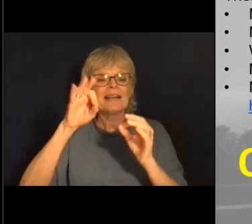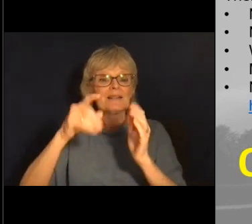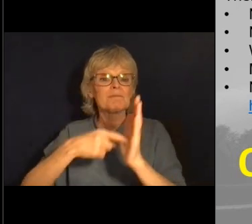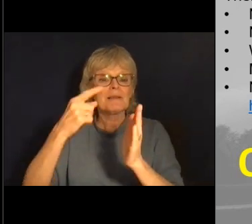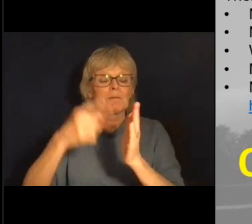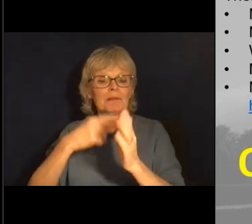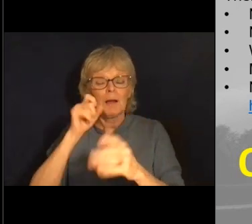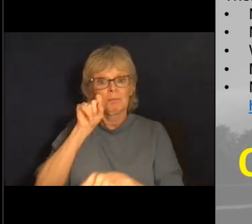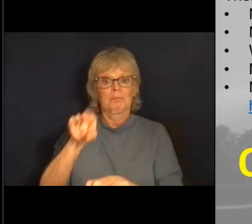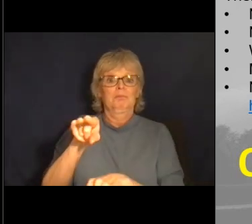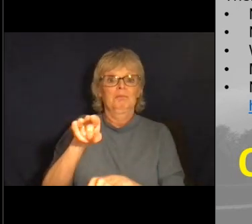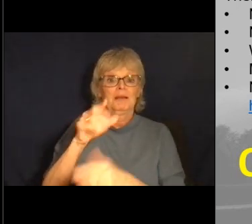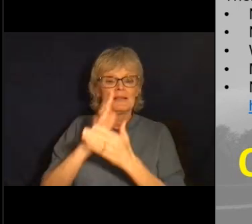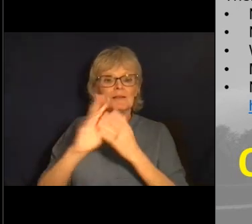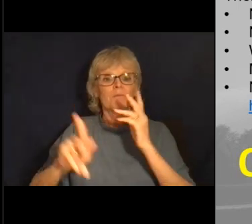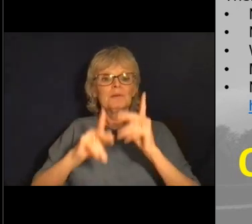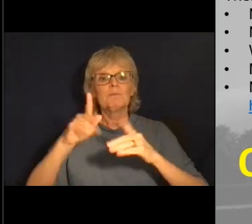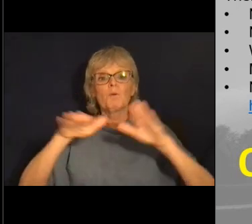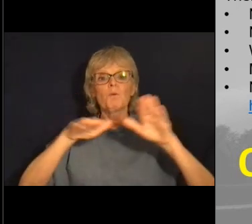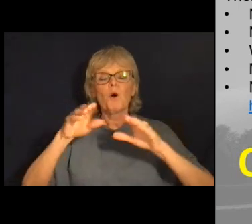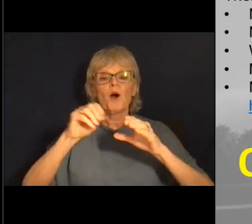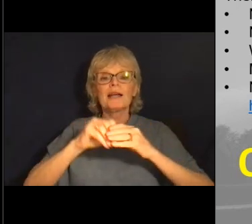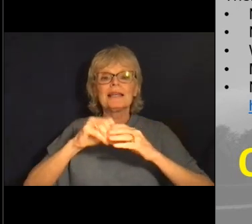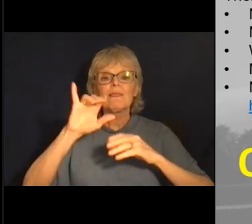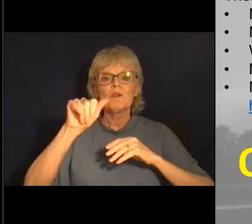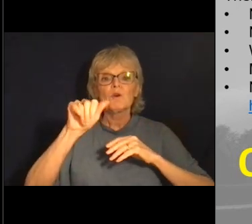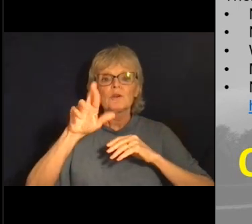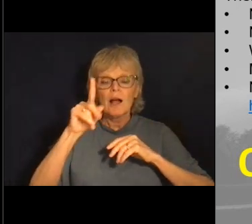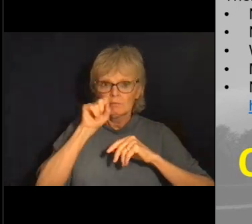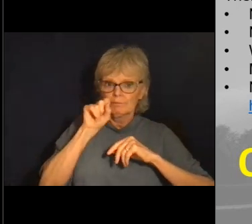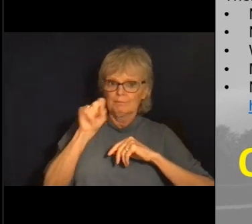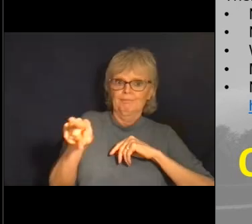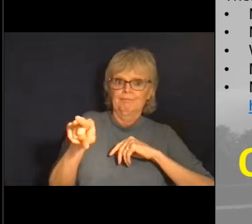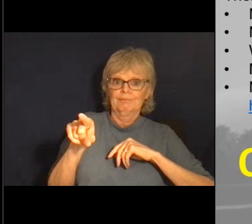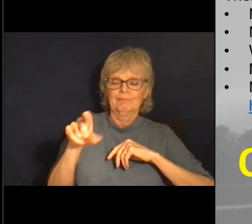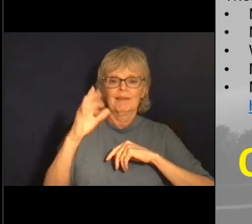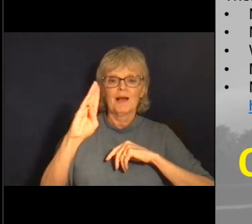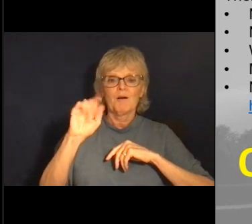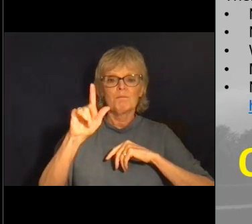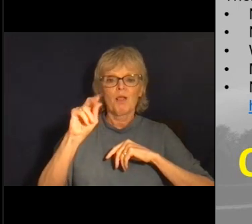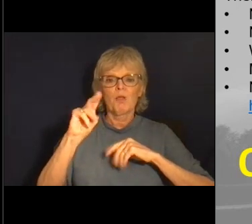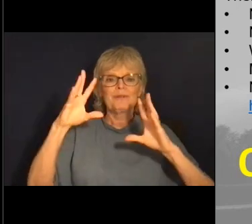There are people that will just walk out in their backyard someday and see one laying out there. And, you know, a lot of times we'll have like a sticker